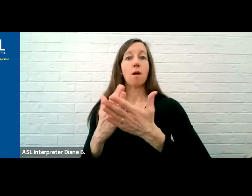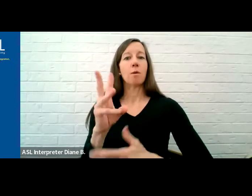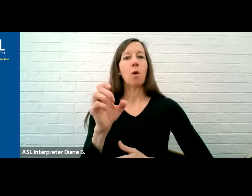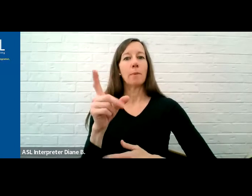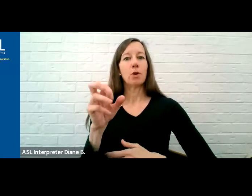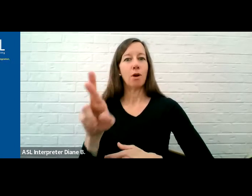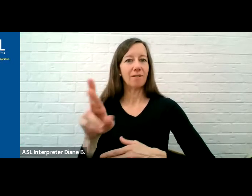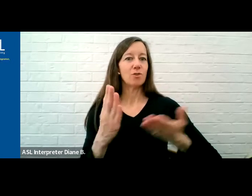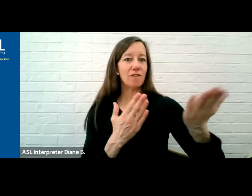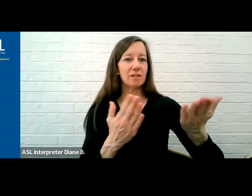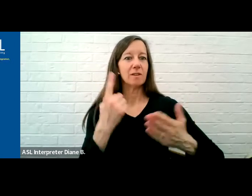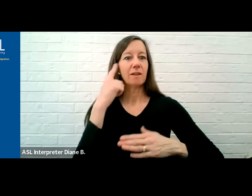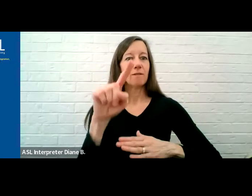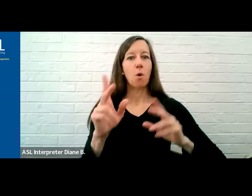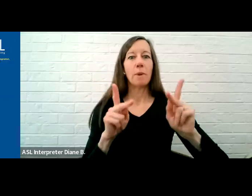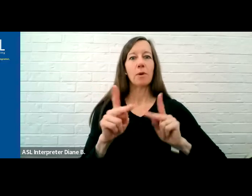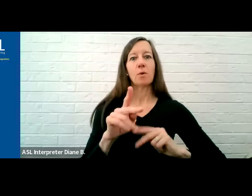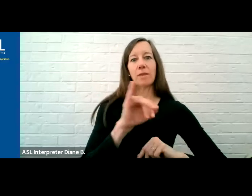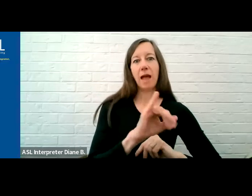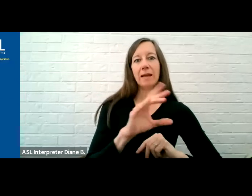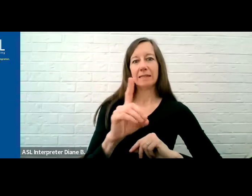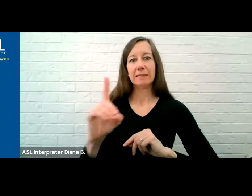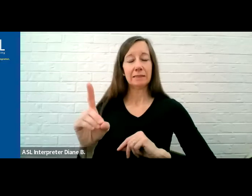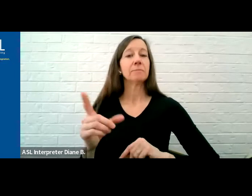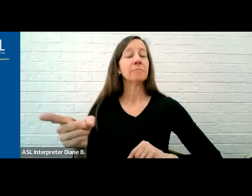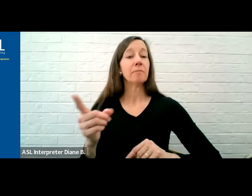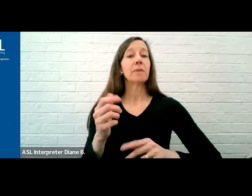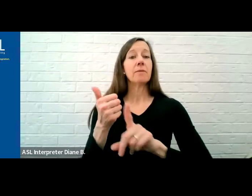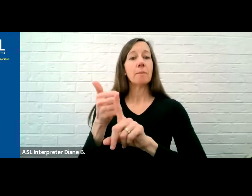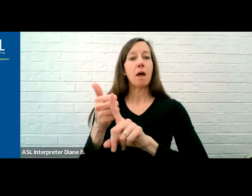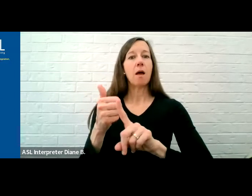Iddd to bring attention to how the various barrier of how the various